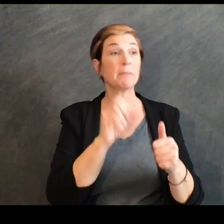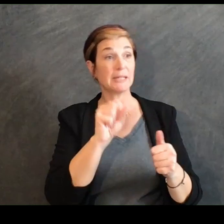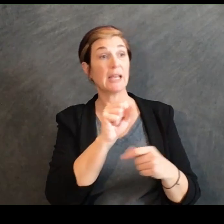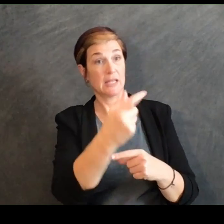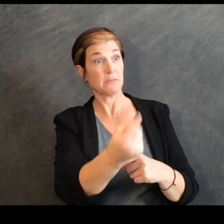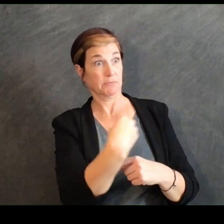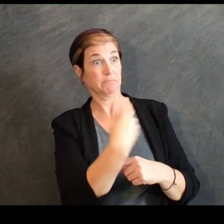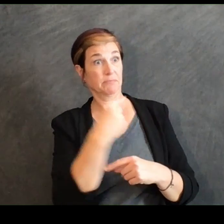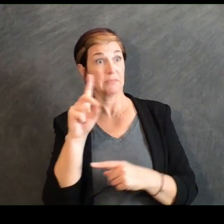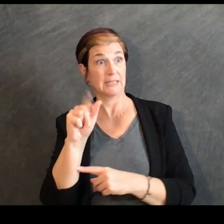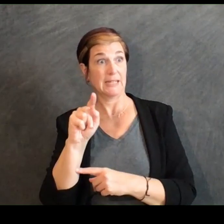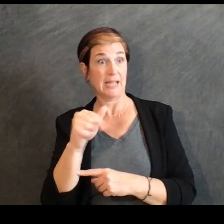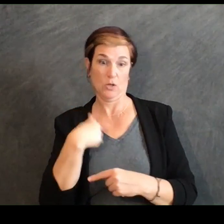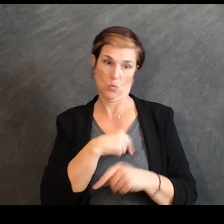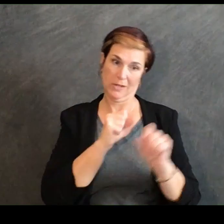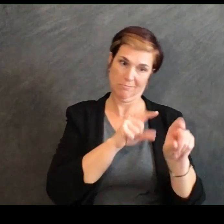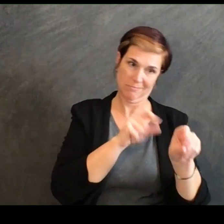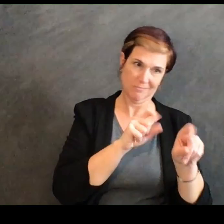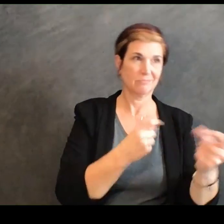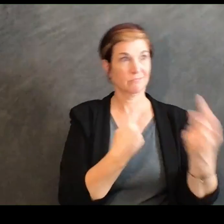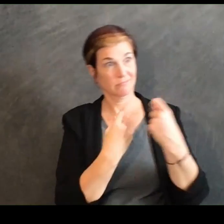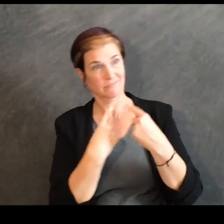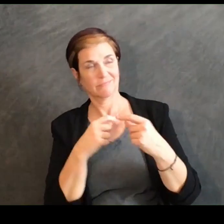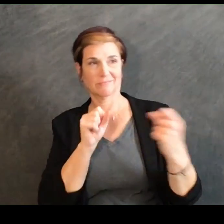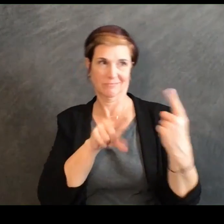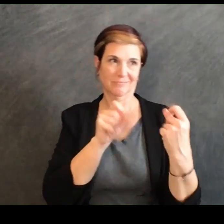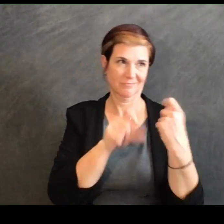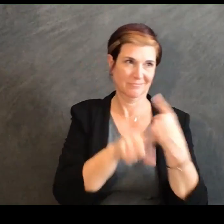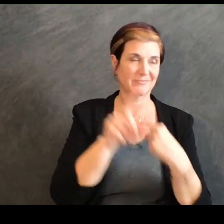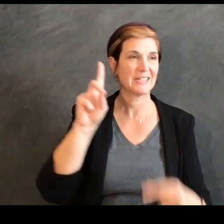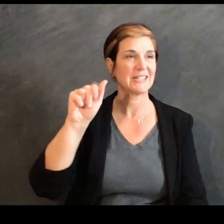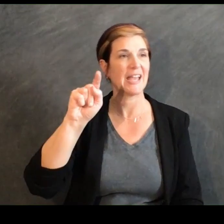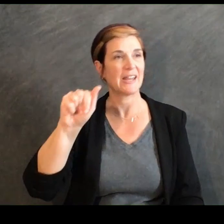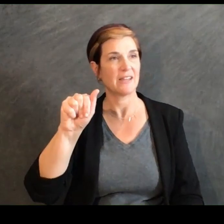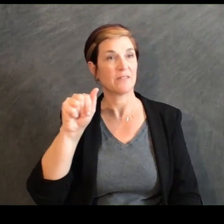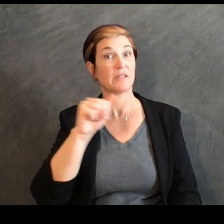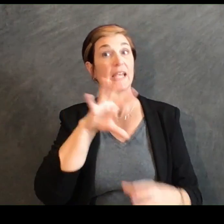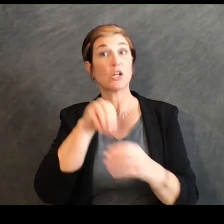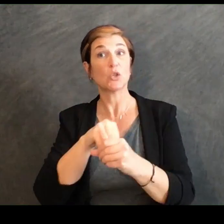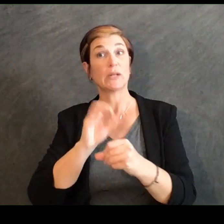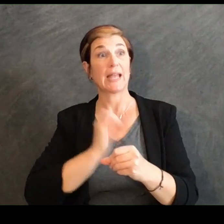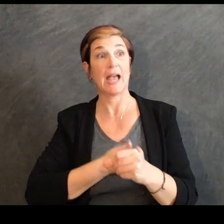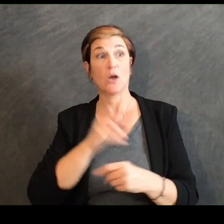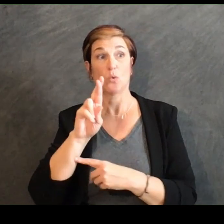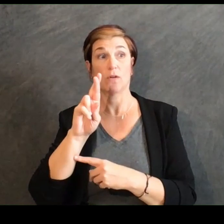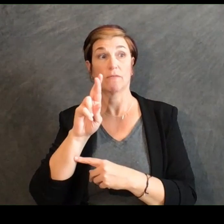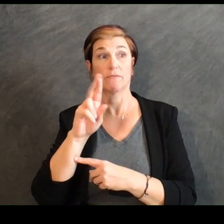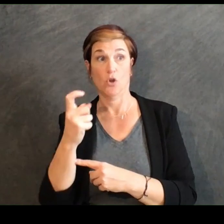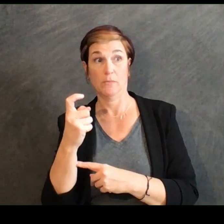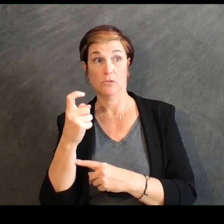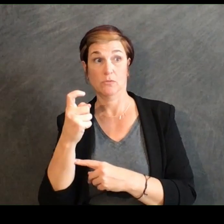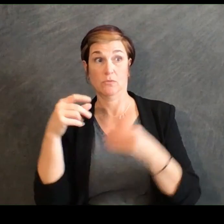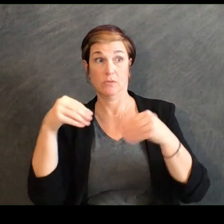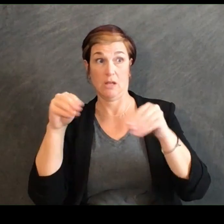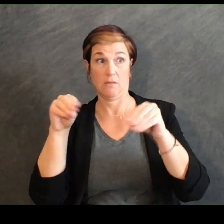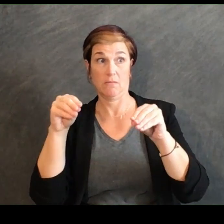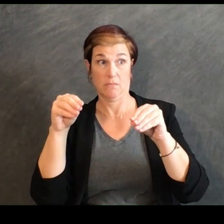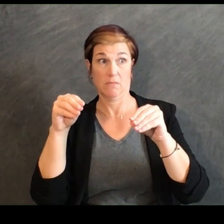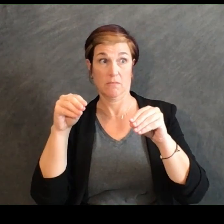sharing quite a bit of data it the fact that some of our pharmaceutical companies are working over there right down with large groups of people